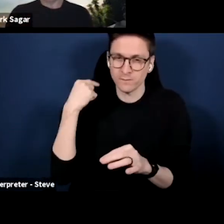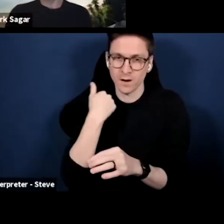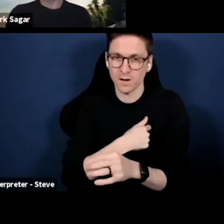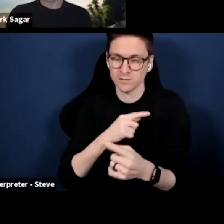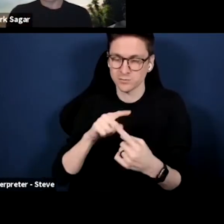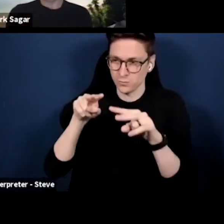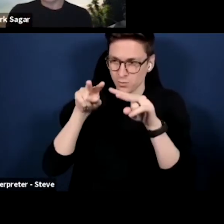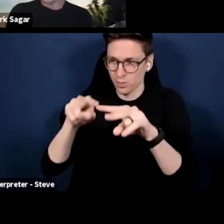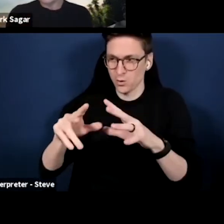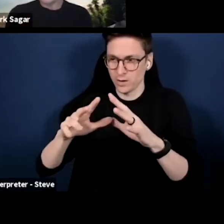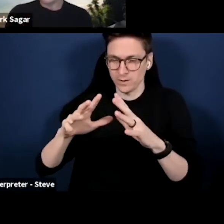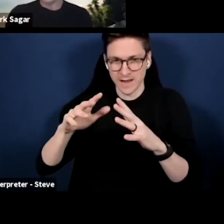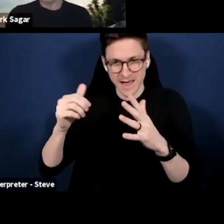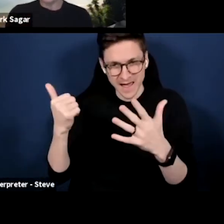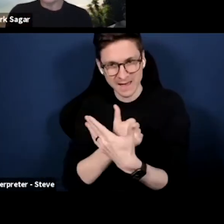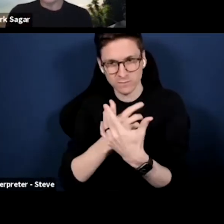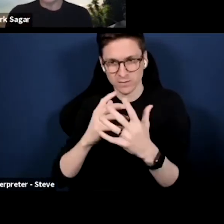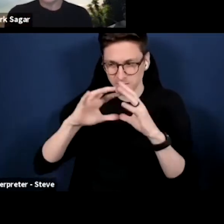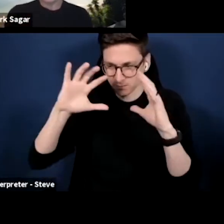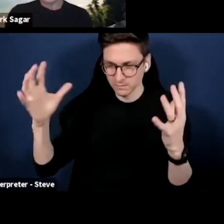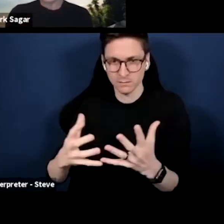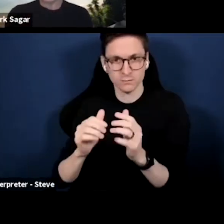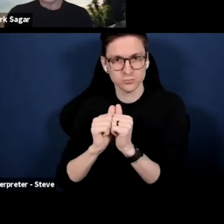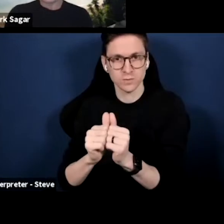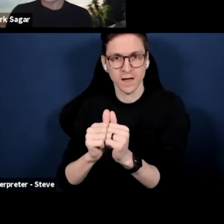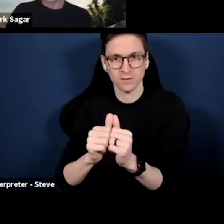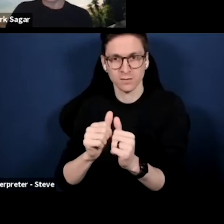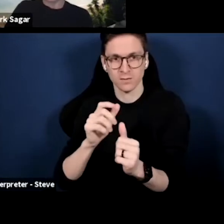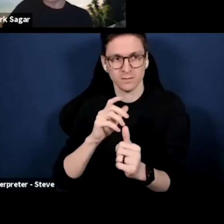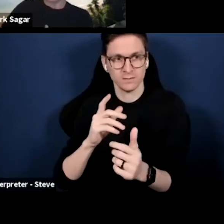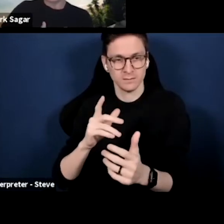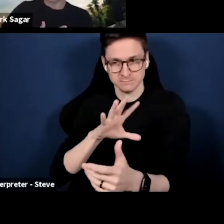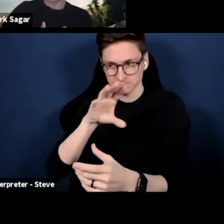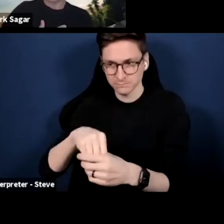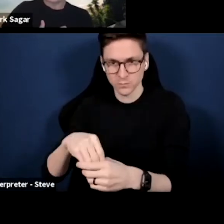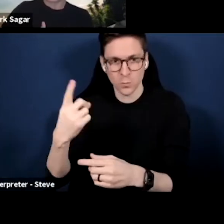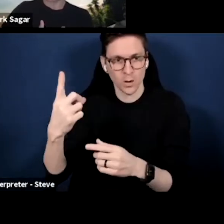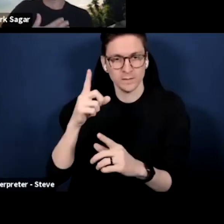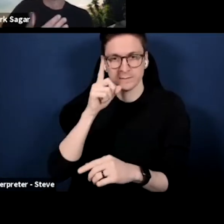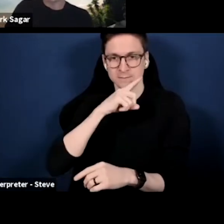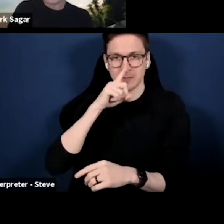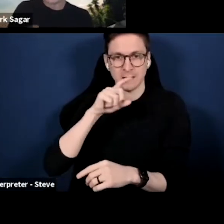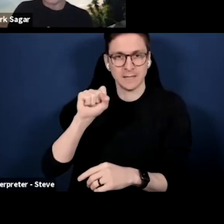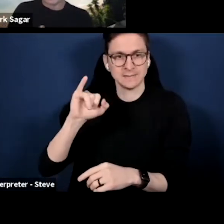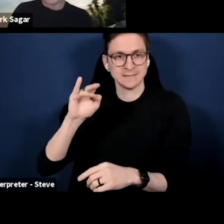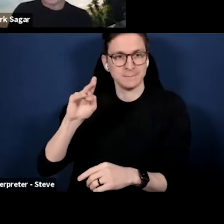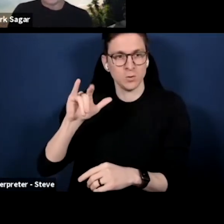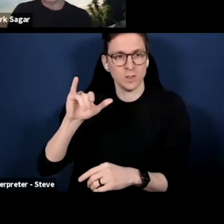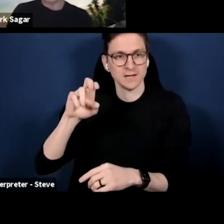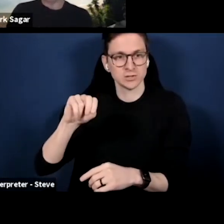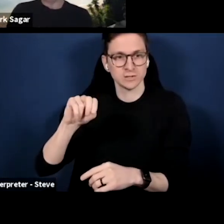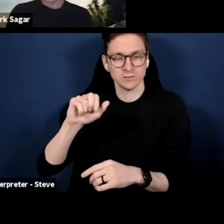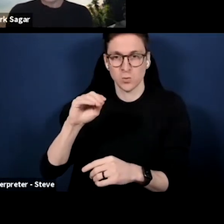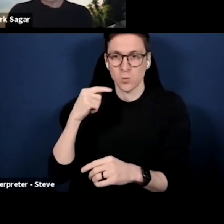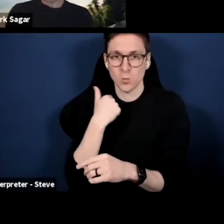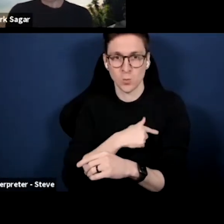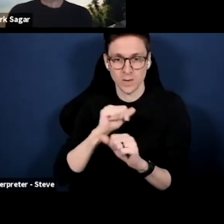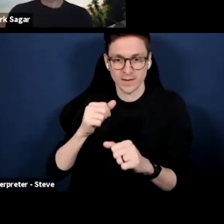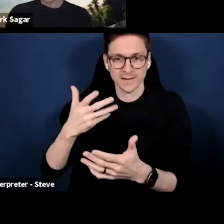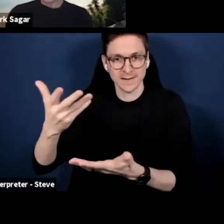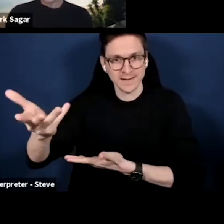all together in an embodied simulation so that you can actually interact with that the